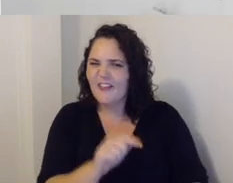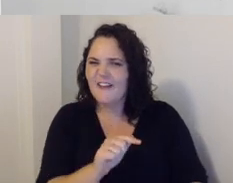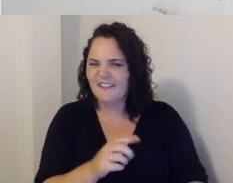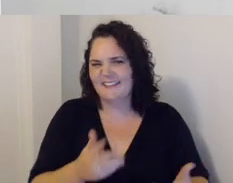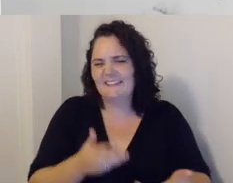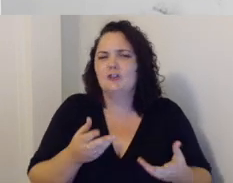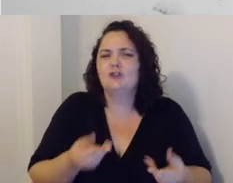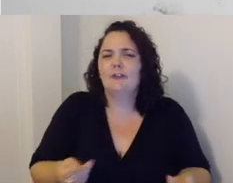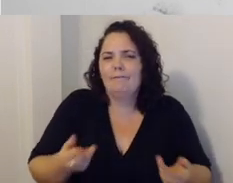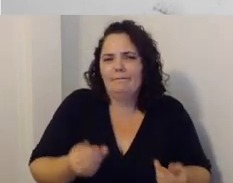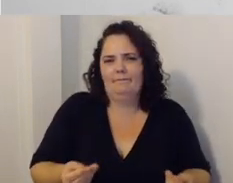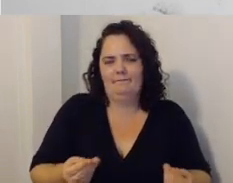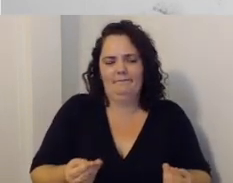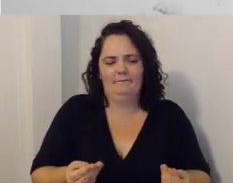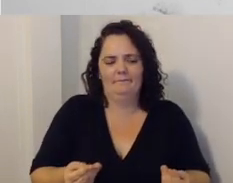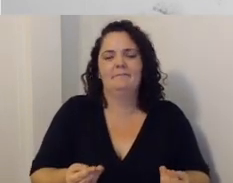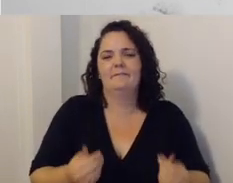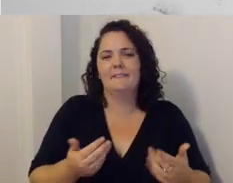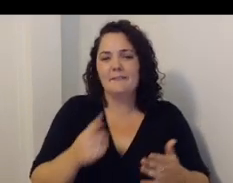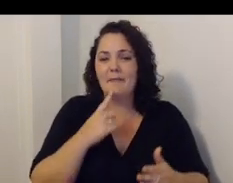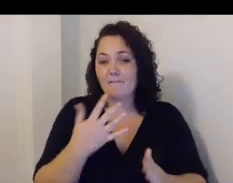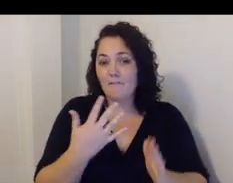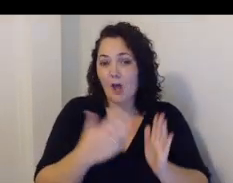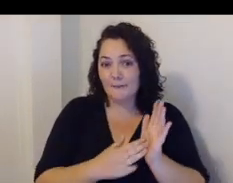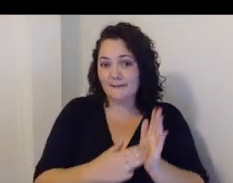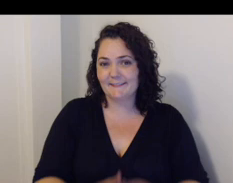alright let's switch it back to Atticus and Rachel and let's go about another five minutes y'all